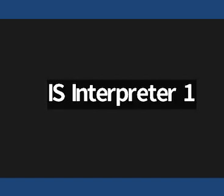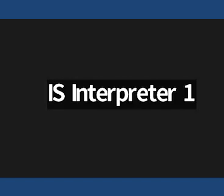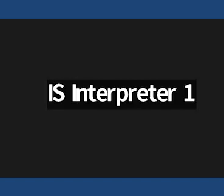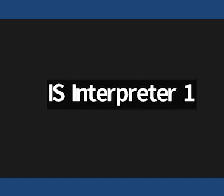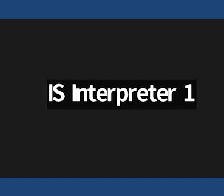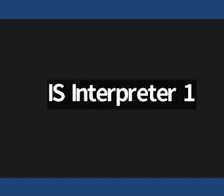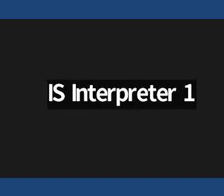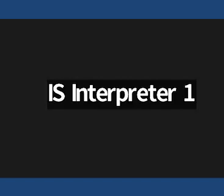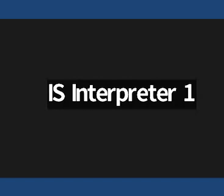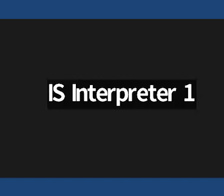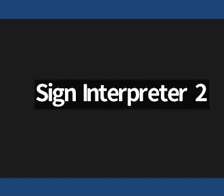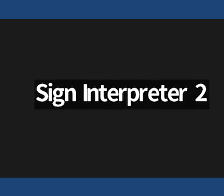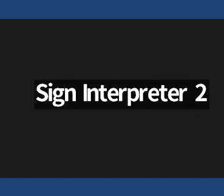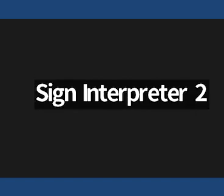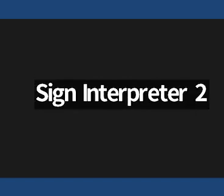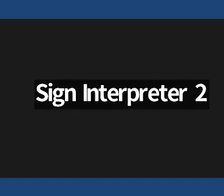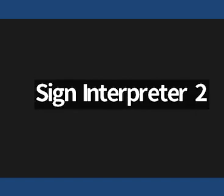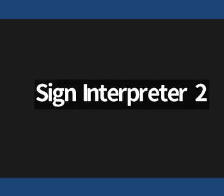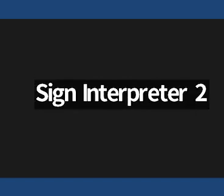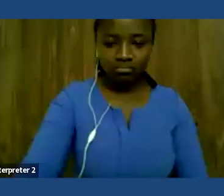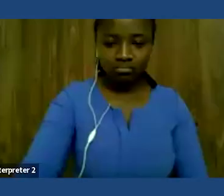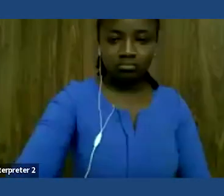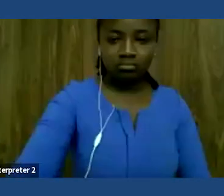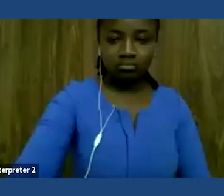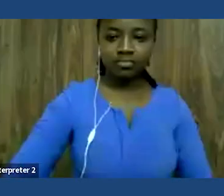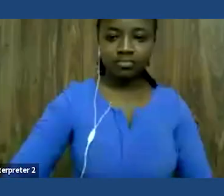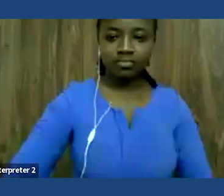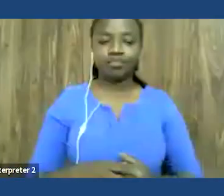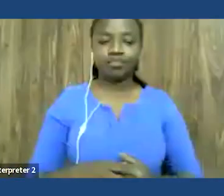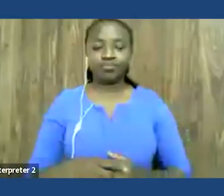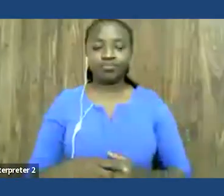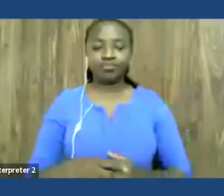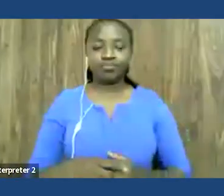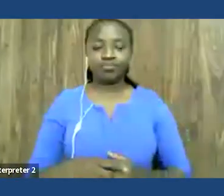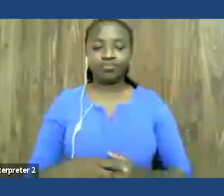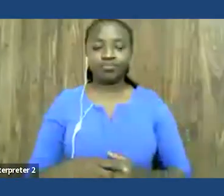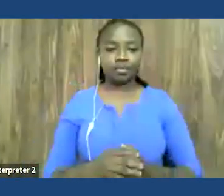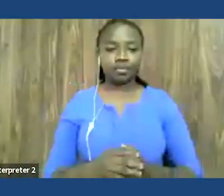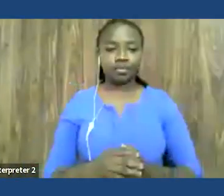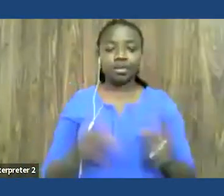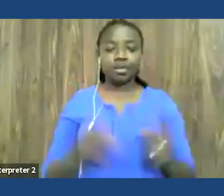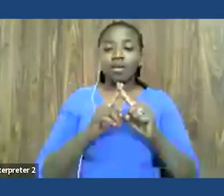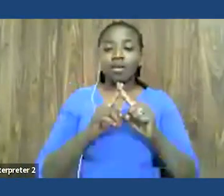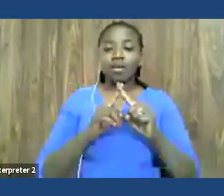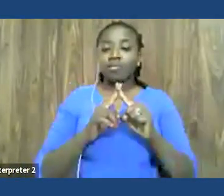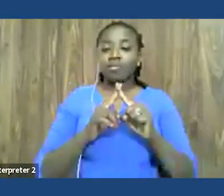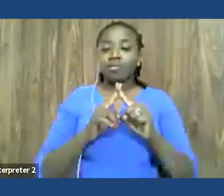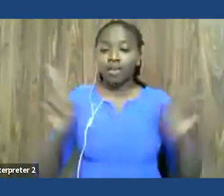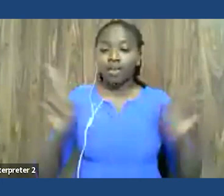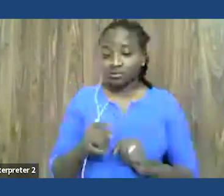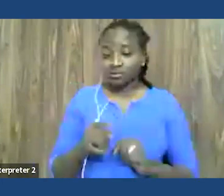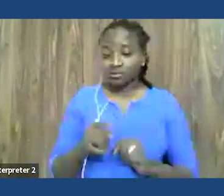In most cases they can probably get away with it. But should they? Are they doing what they should?